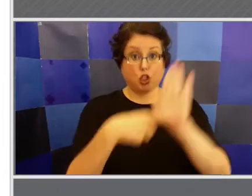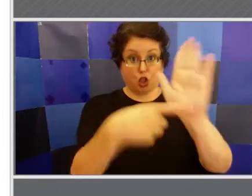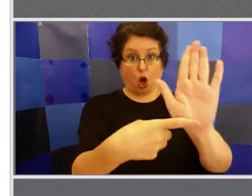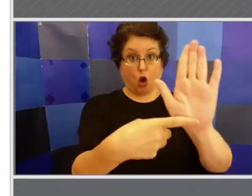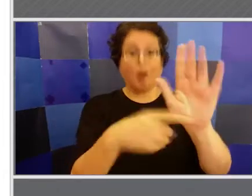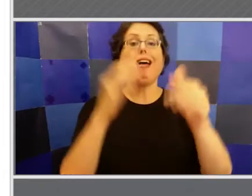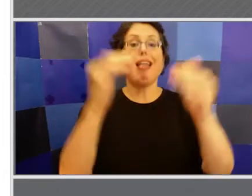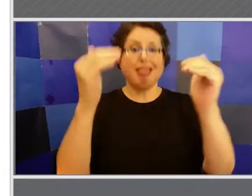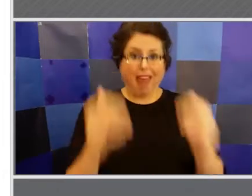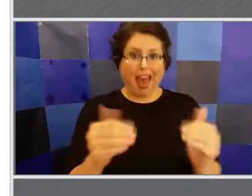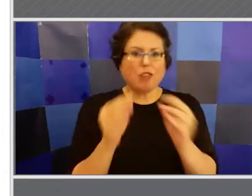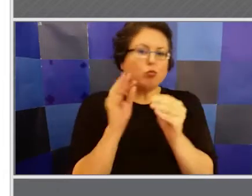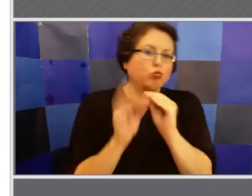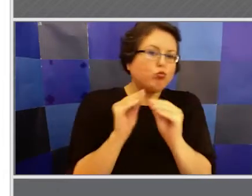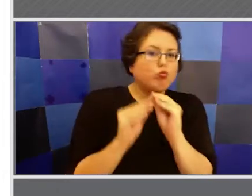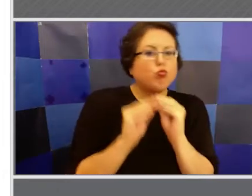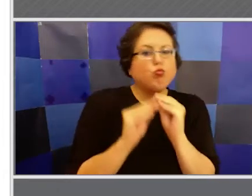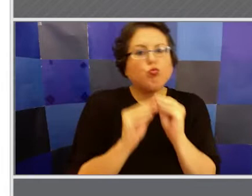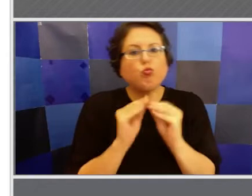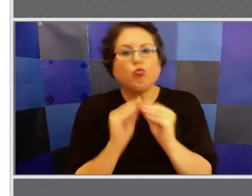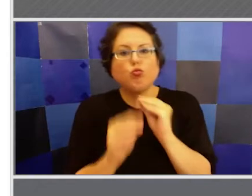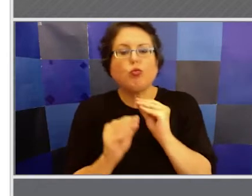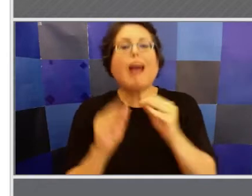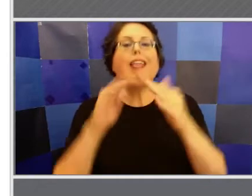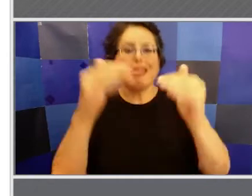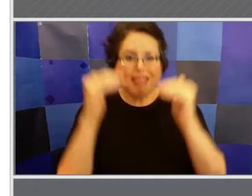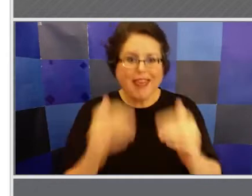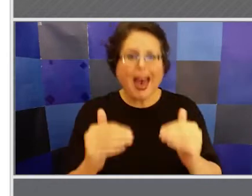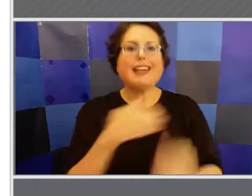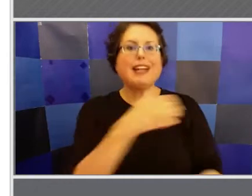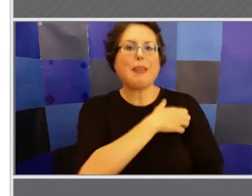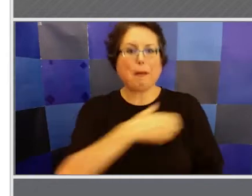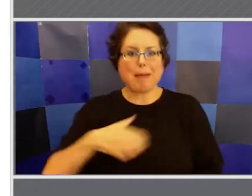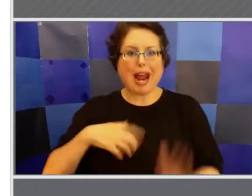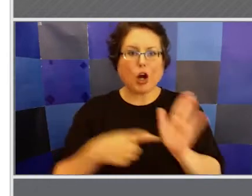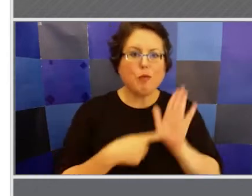and then the Nair presents a formal mayor's budget.